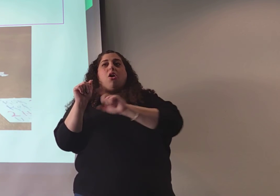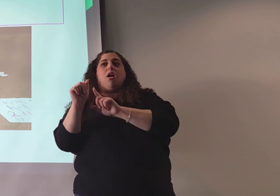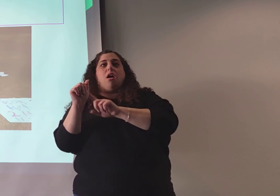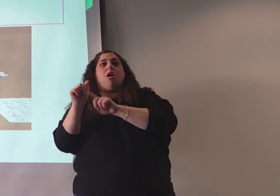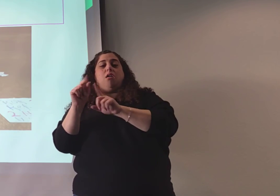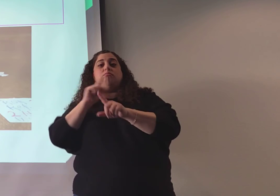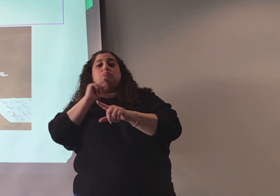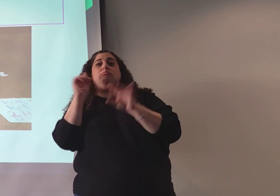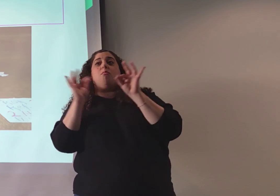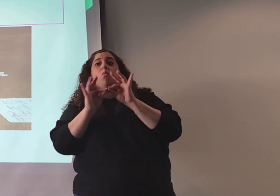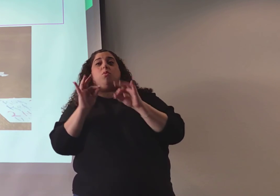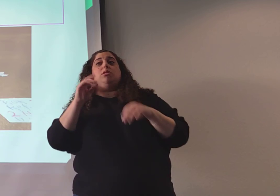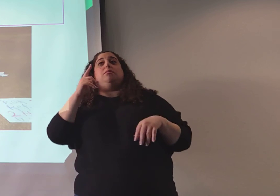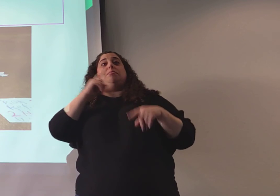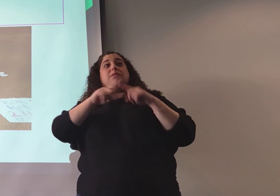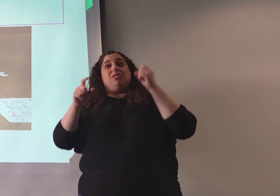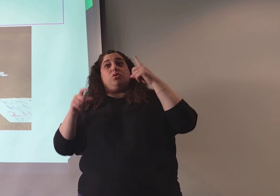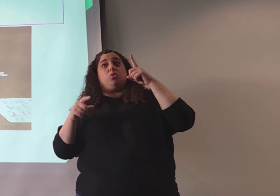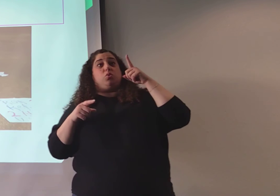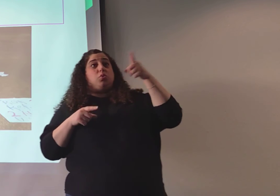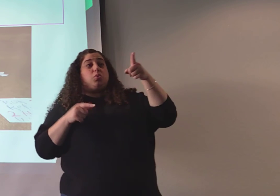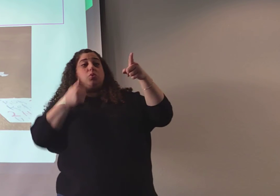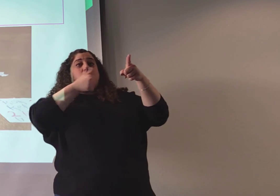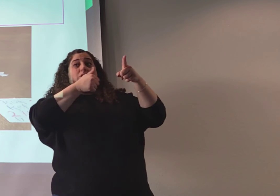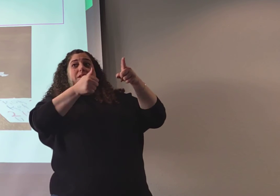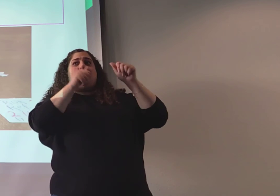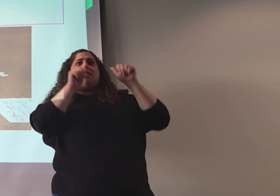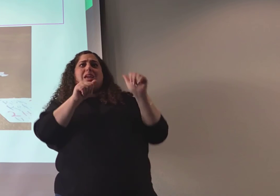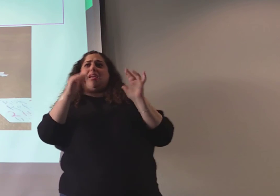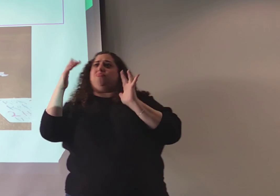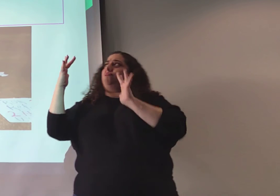And there’s representatives that can help.